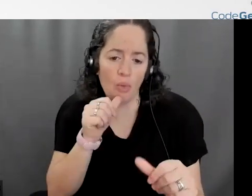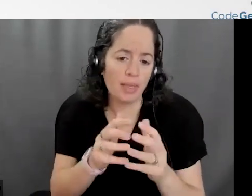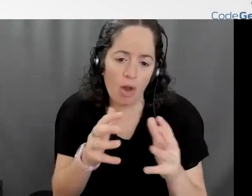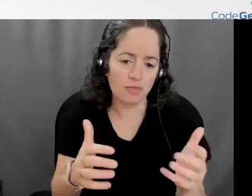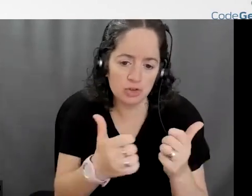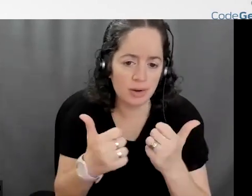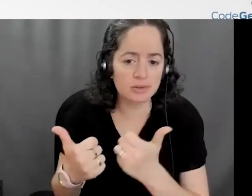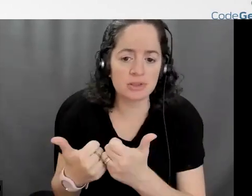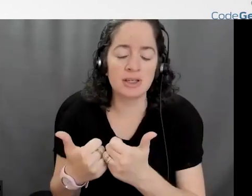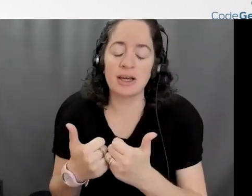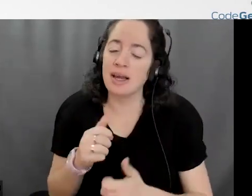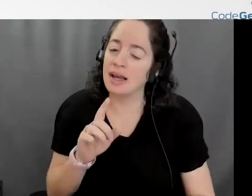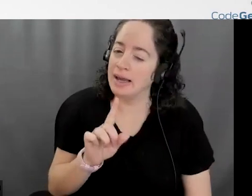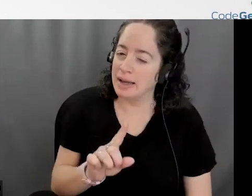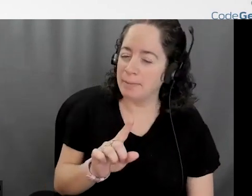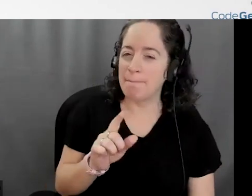However, there are some issues